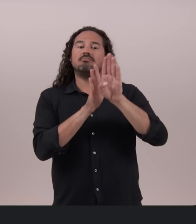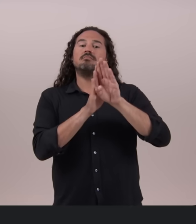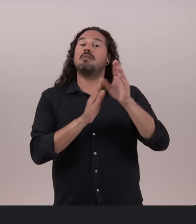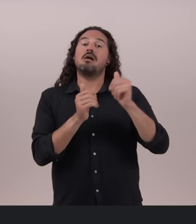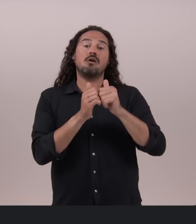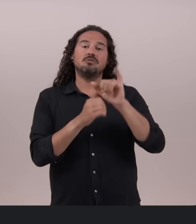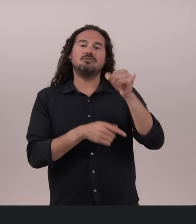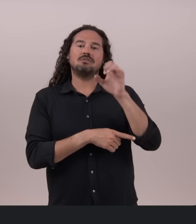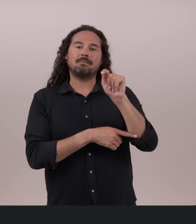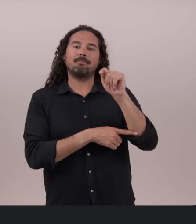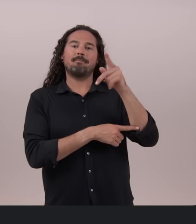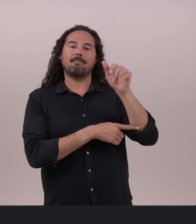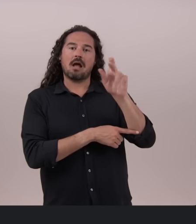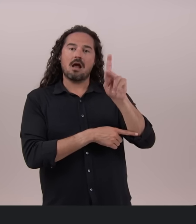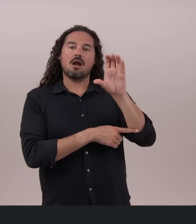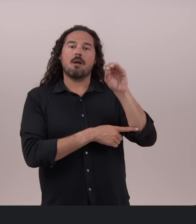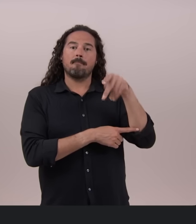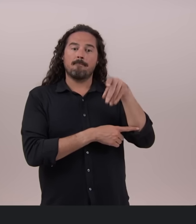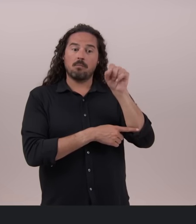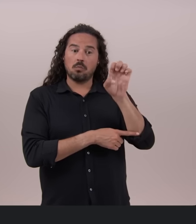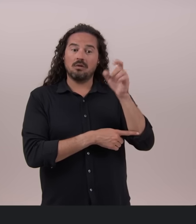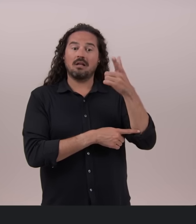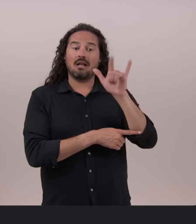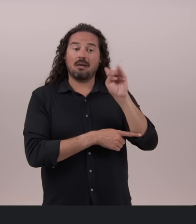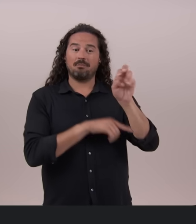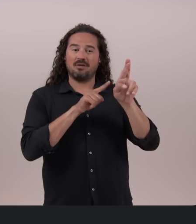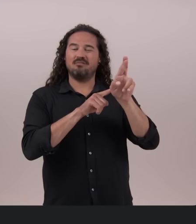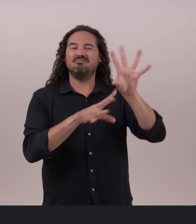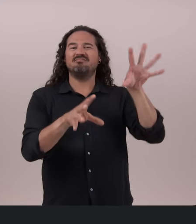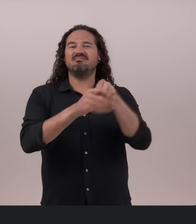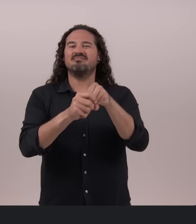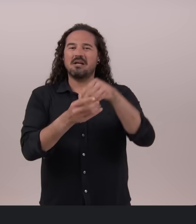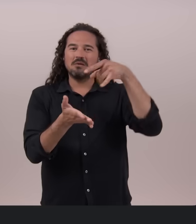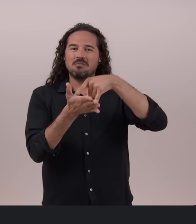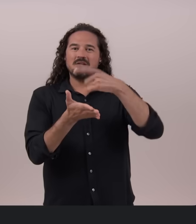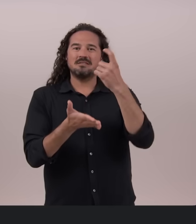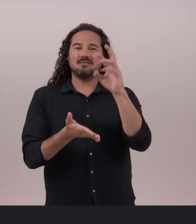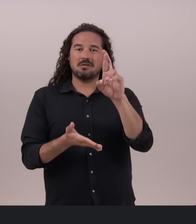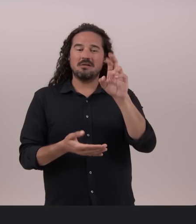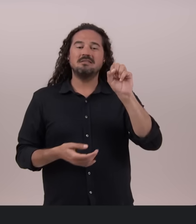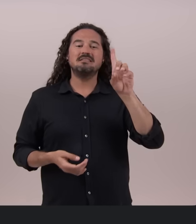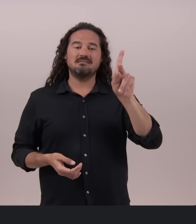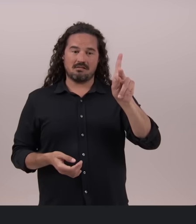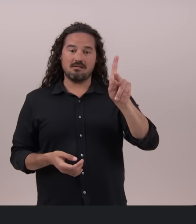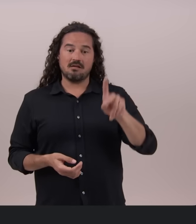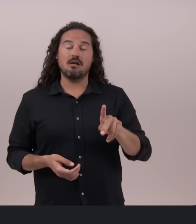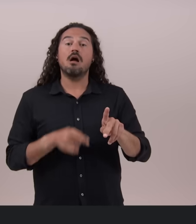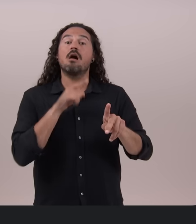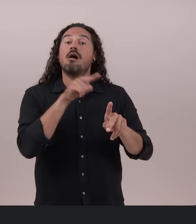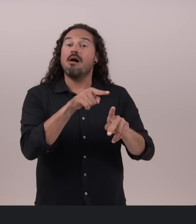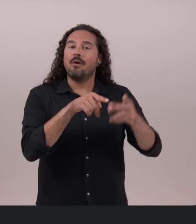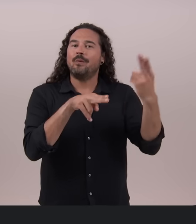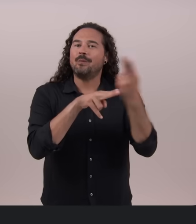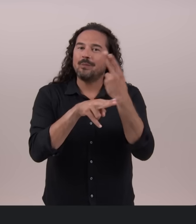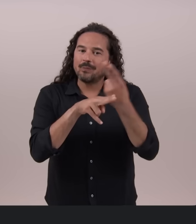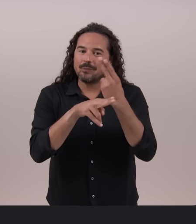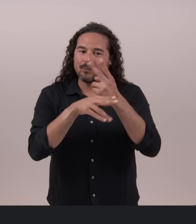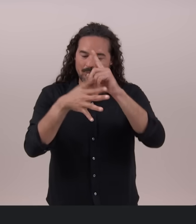is part of the Android XR SDK. If I scroll a little bit further, I can also see it's using Android Studio to look up